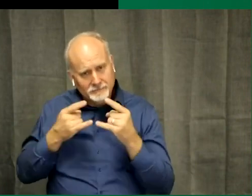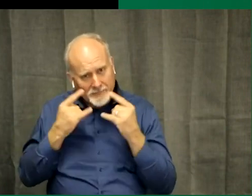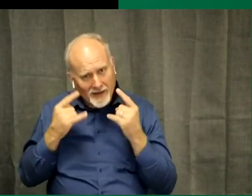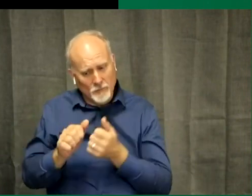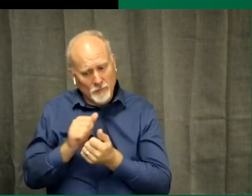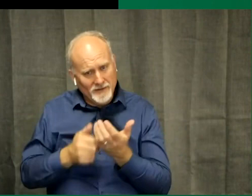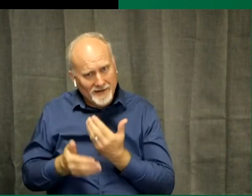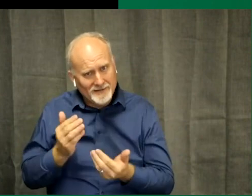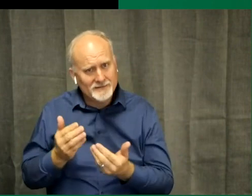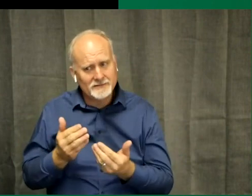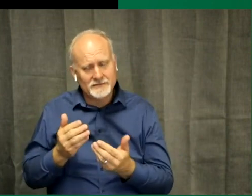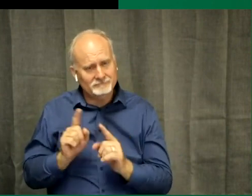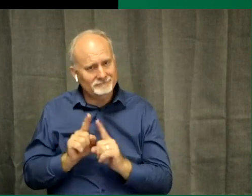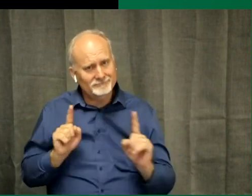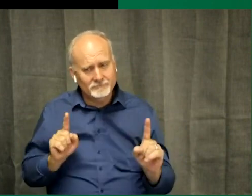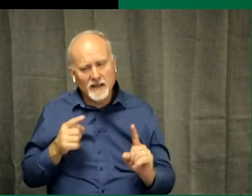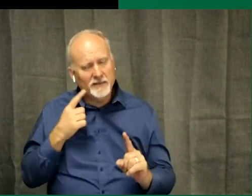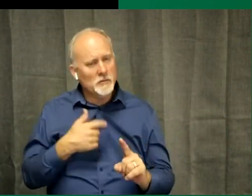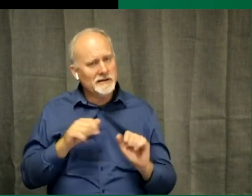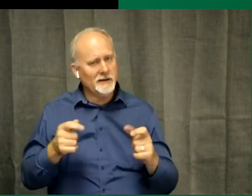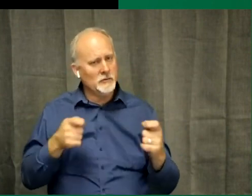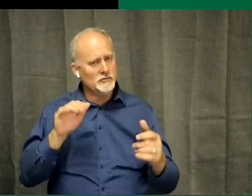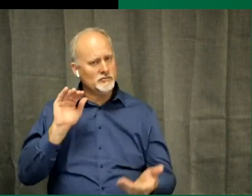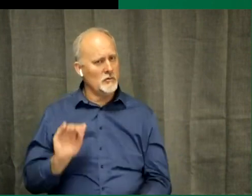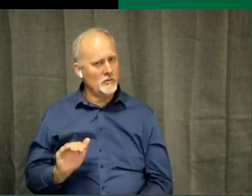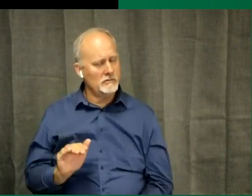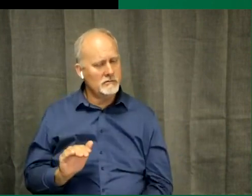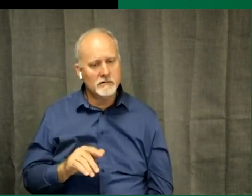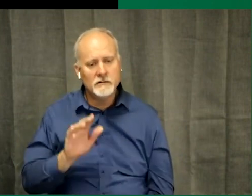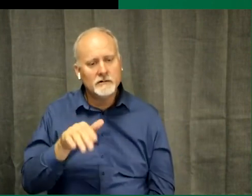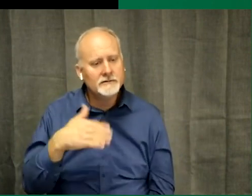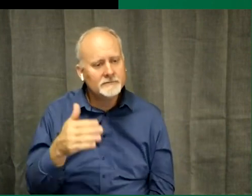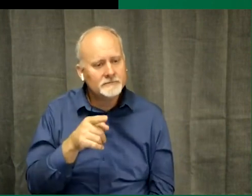i think we can bring it under control and next slide you can see that some places in the u.s